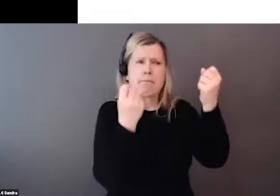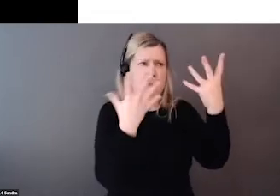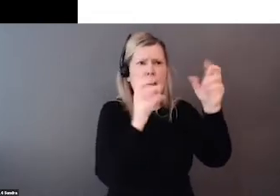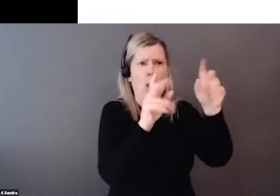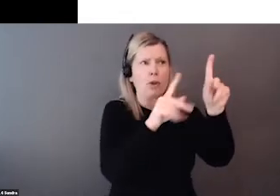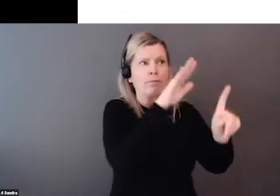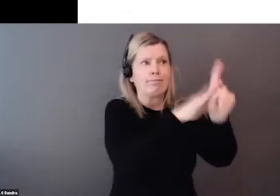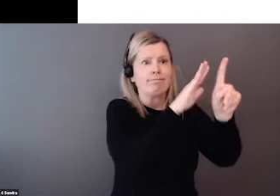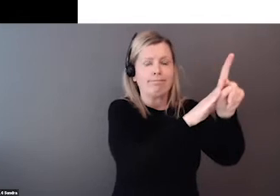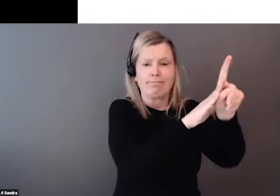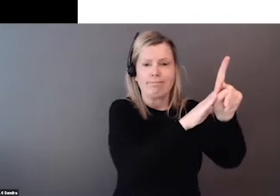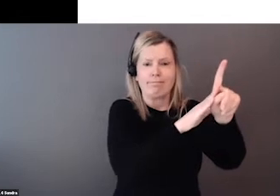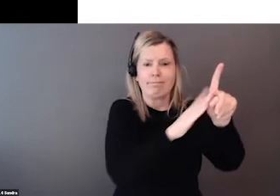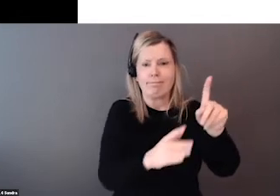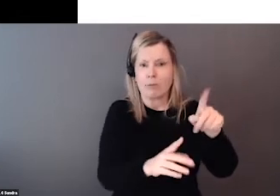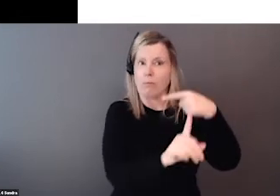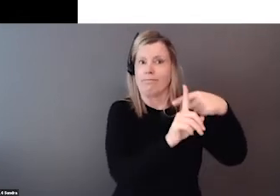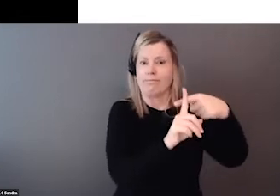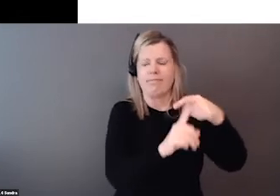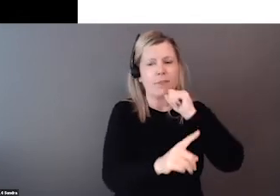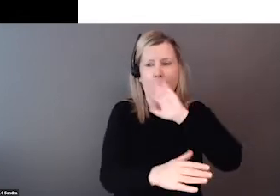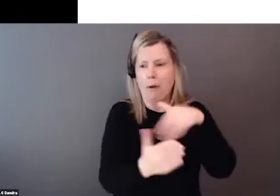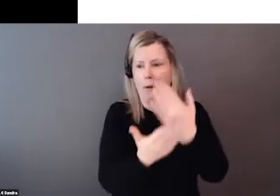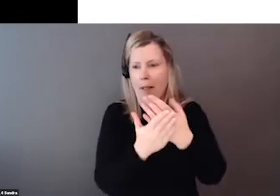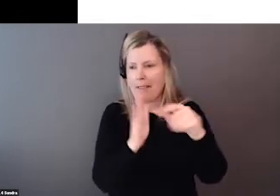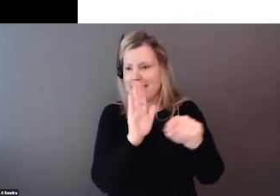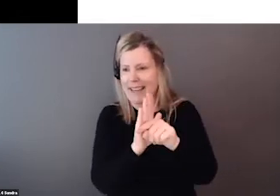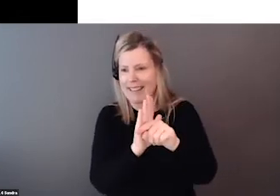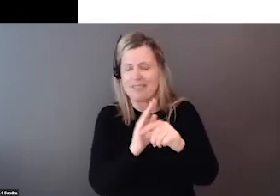for young people with disabilities as they kind of navigate this complex period of their working life.